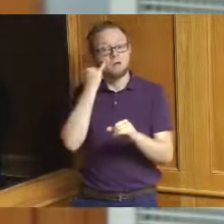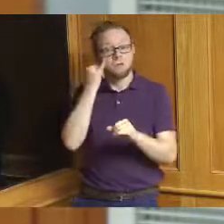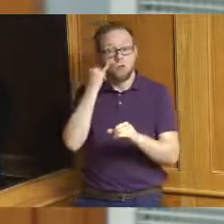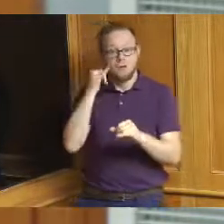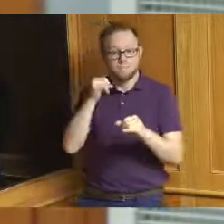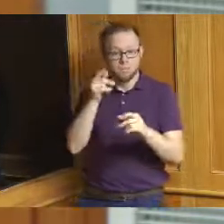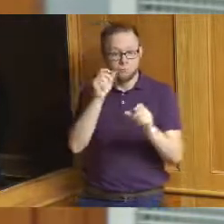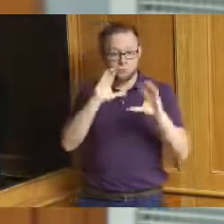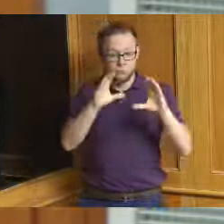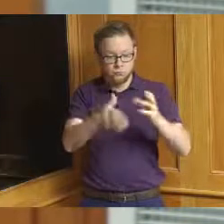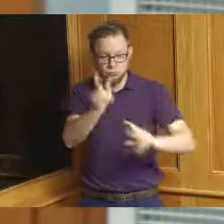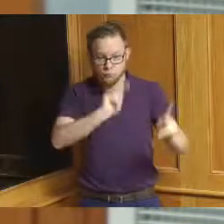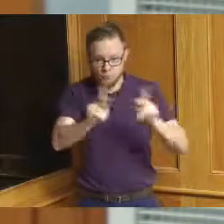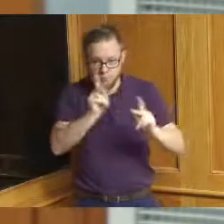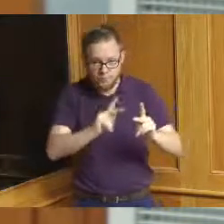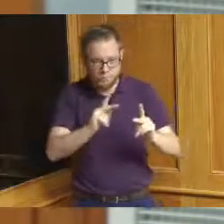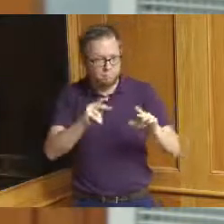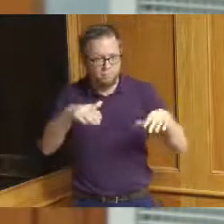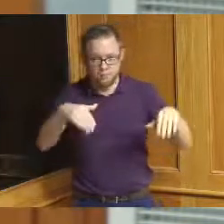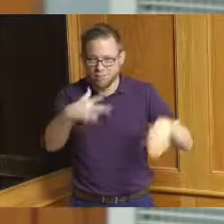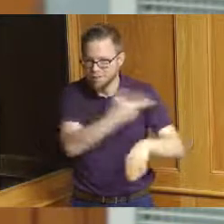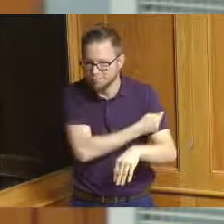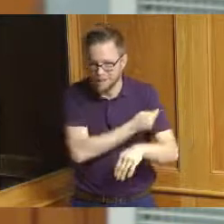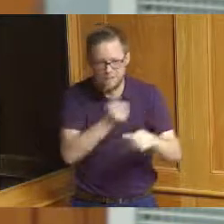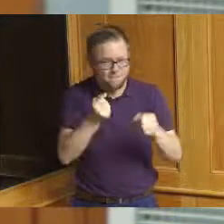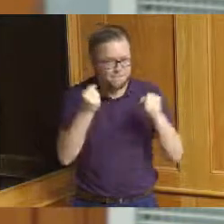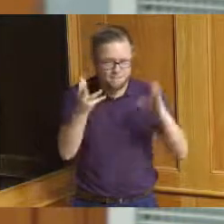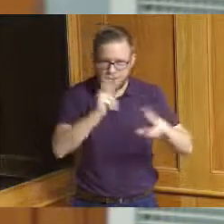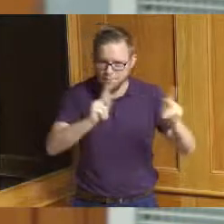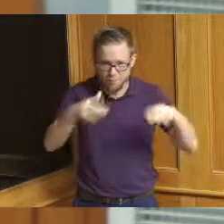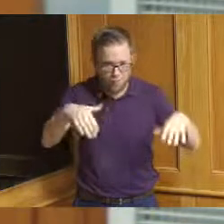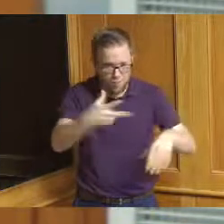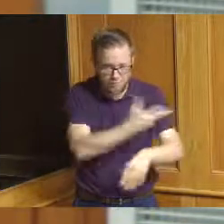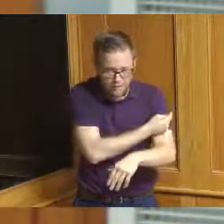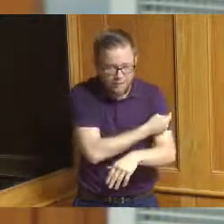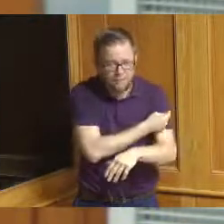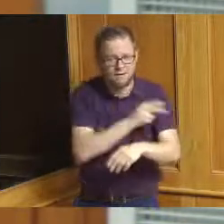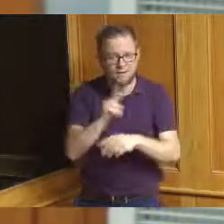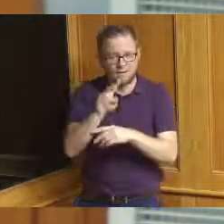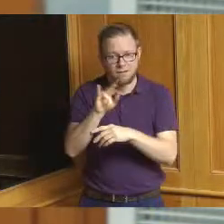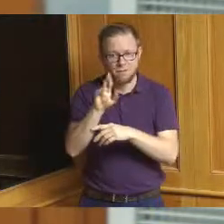be where variants happen because there's lots of lots of virus activity happening and as it changes